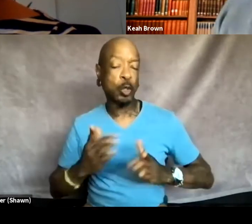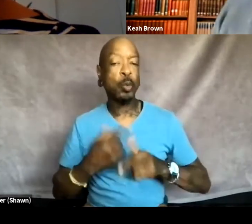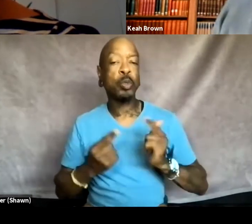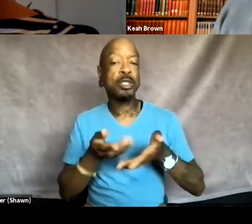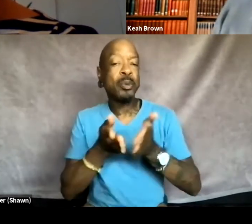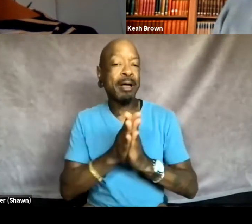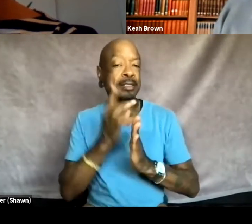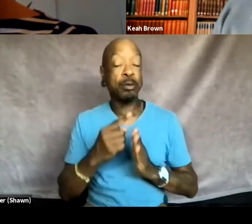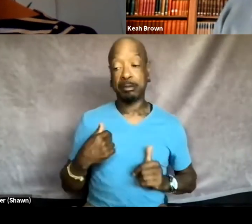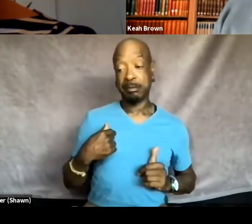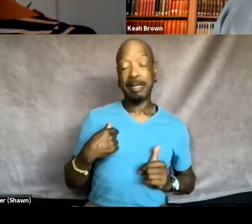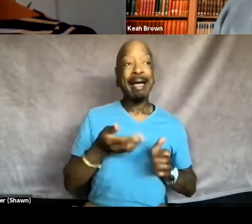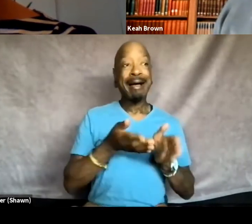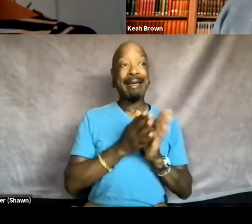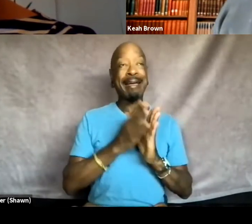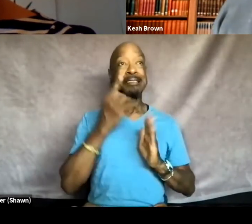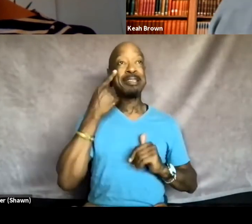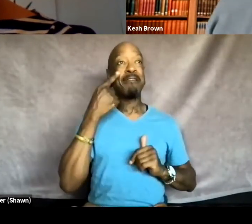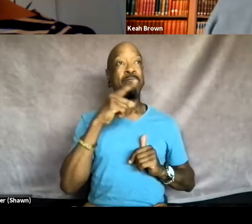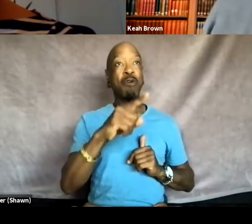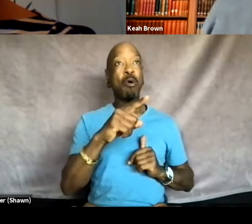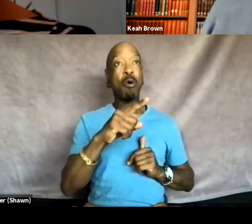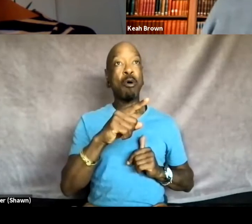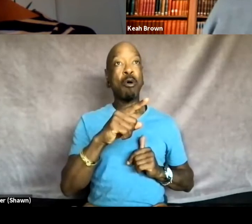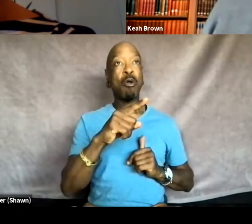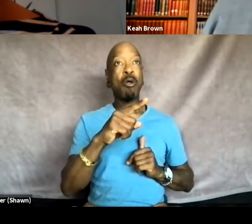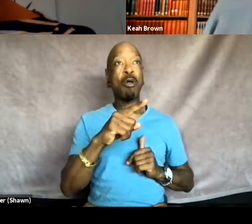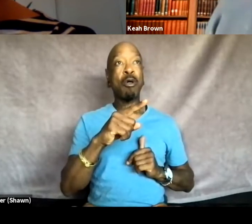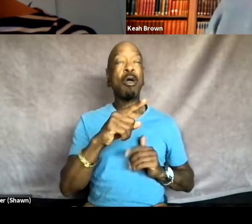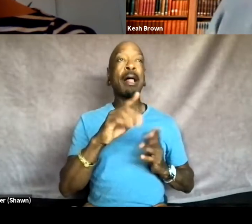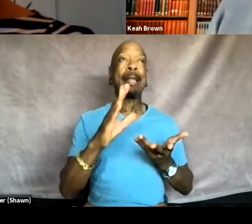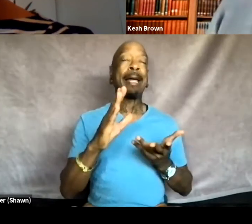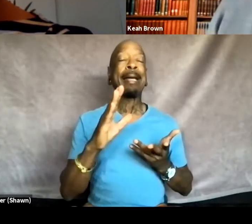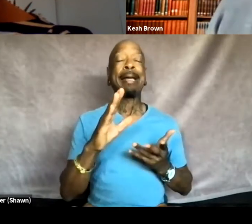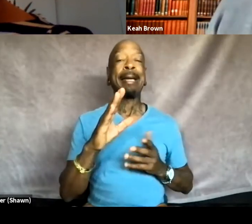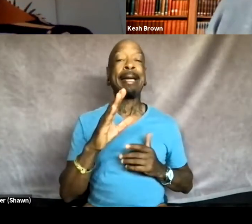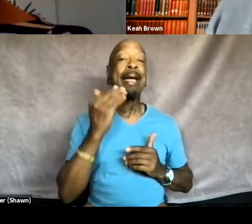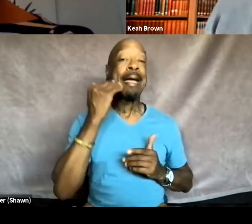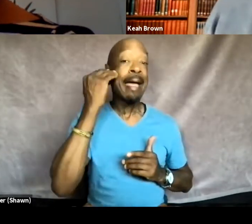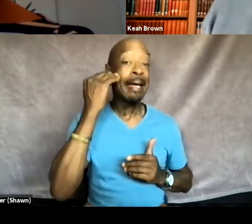Keah Brown: I asked about for heads up I'm not a person who needs to see like questions